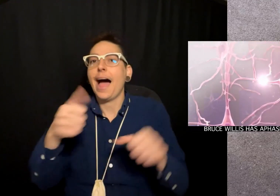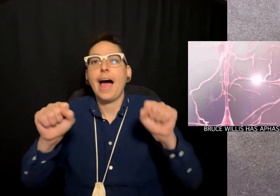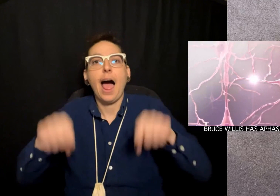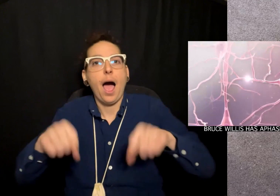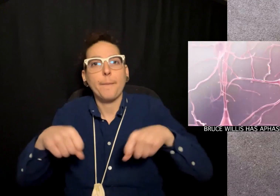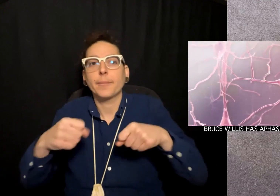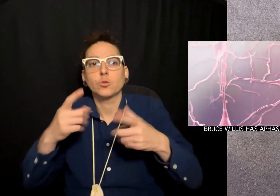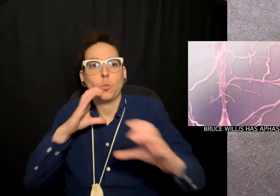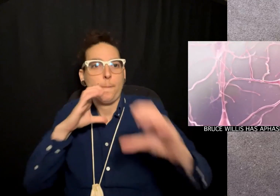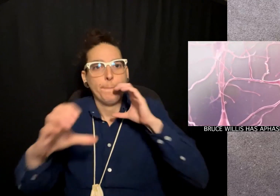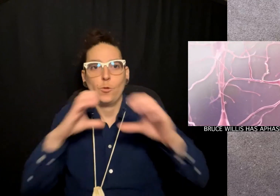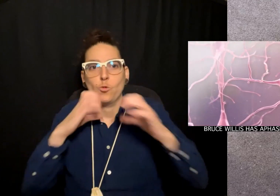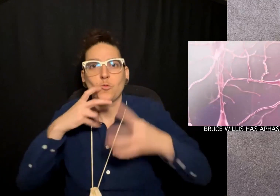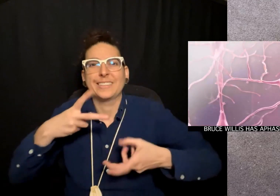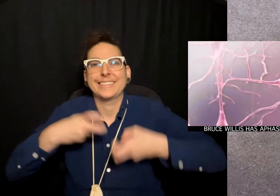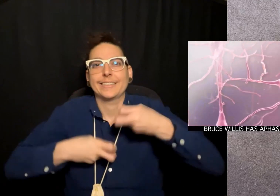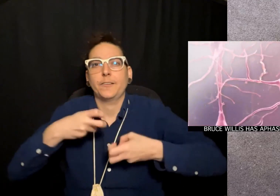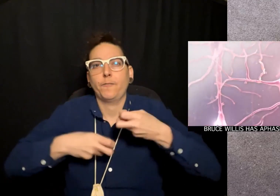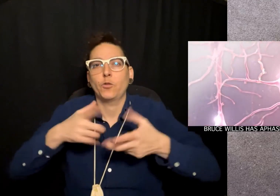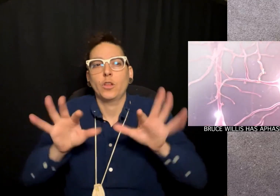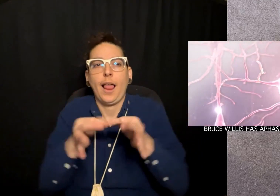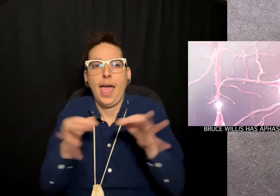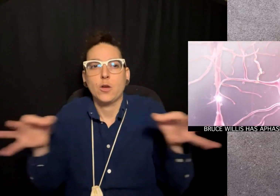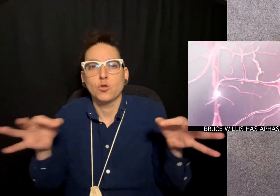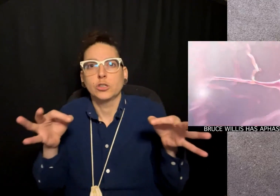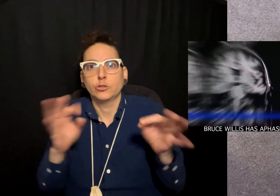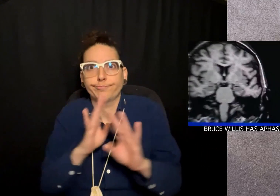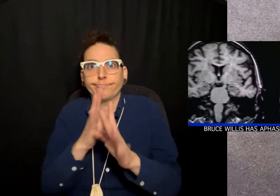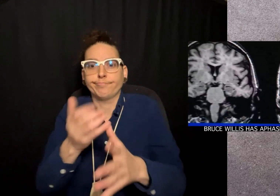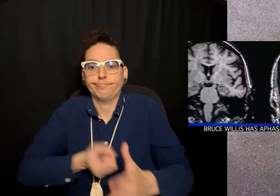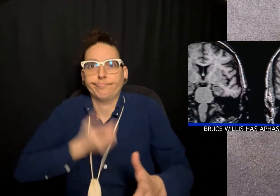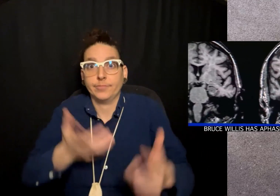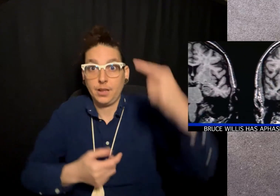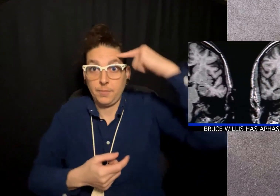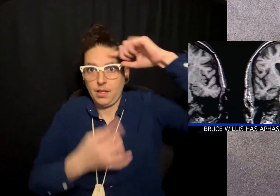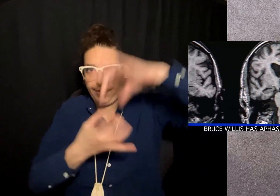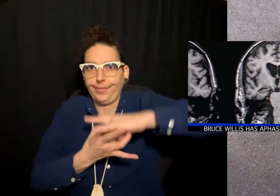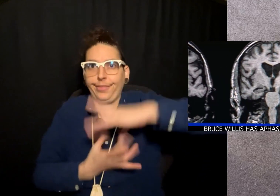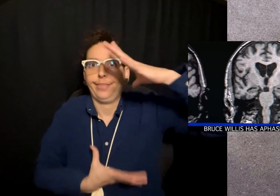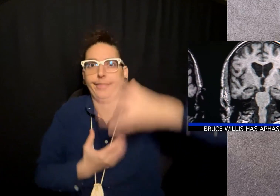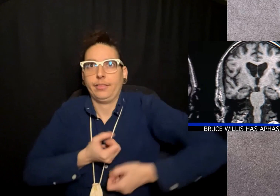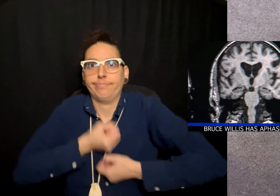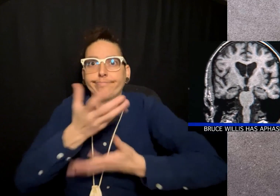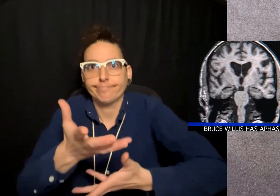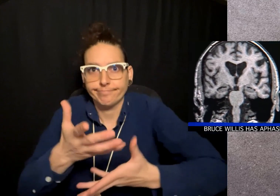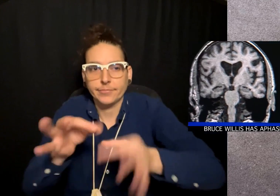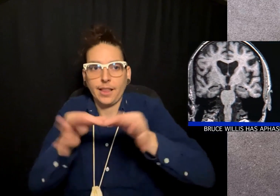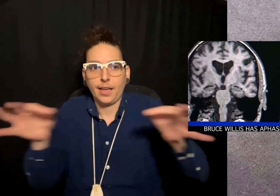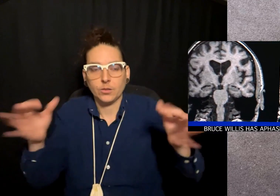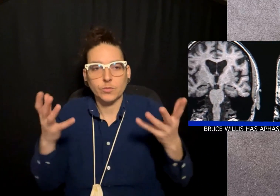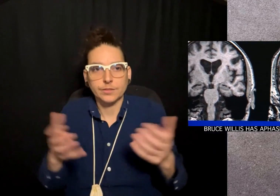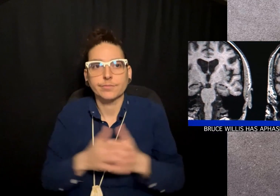the Mayo Clinic says aphasia is the inability to communicate difficulty using language to